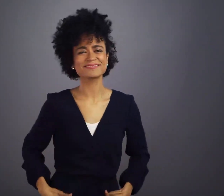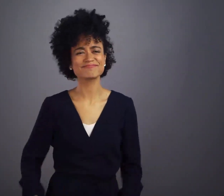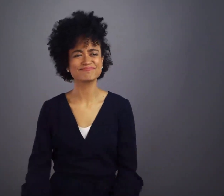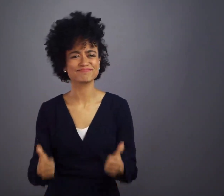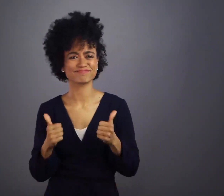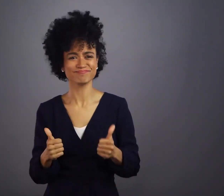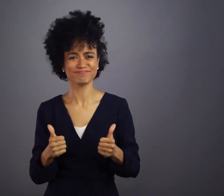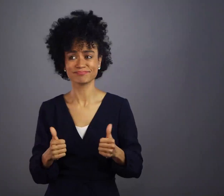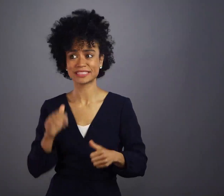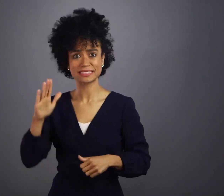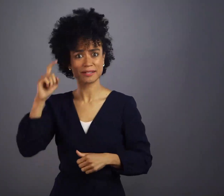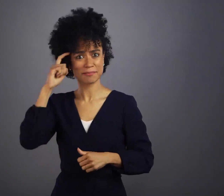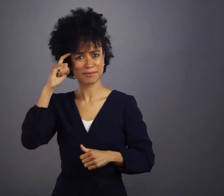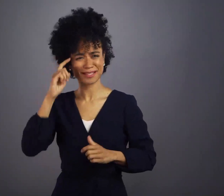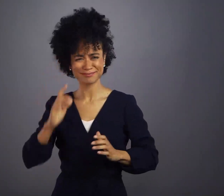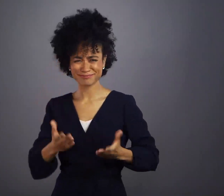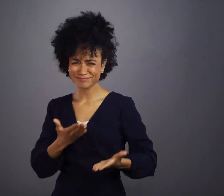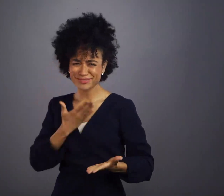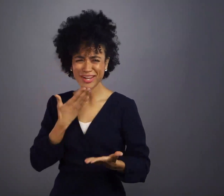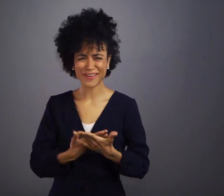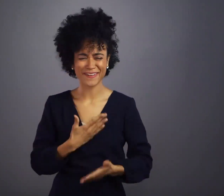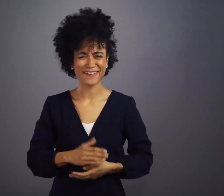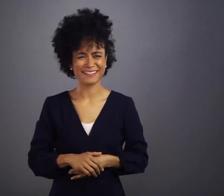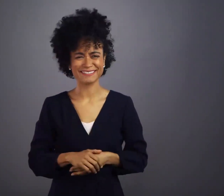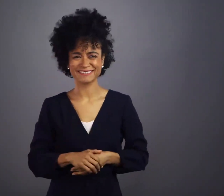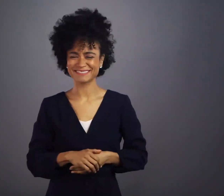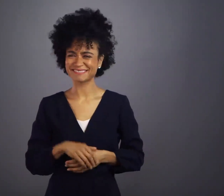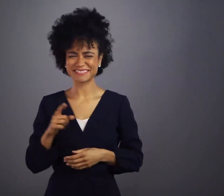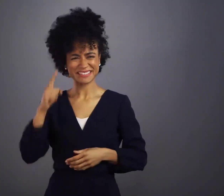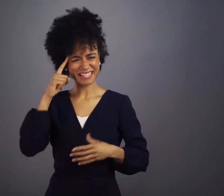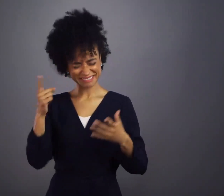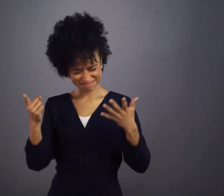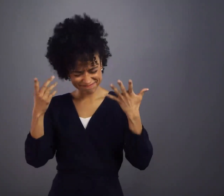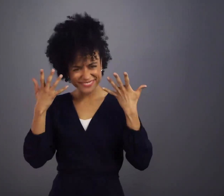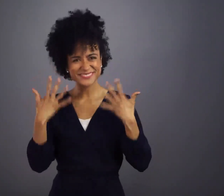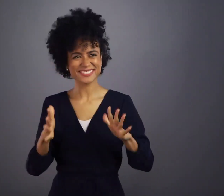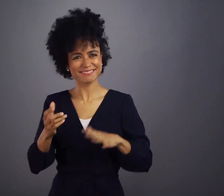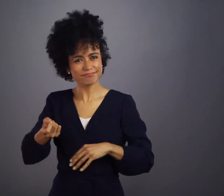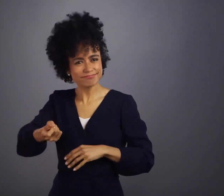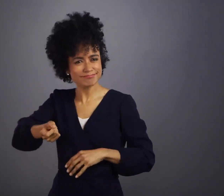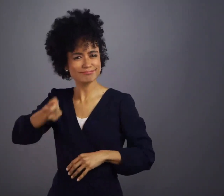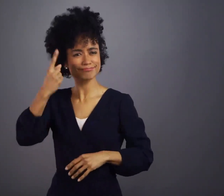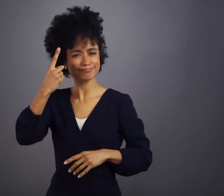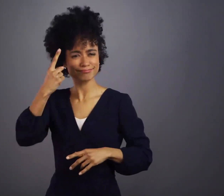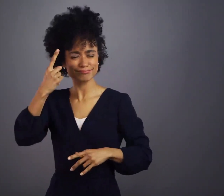Though experience had made him skeptical, he finished his treatment with unusual confidence.